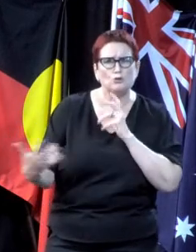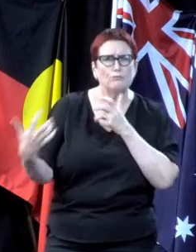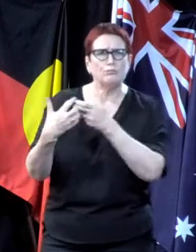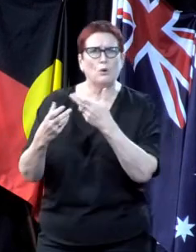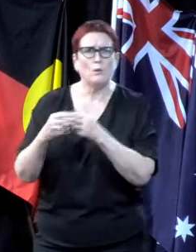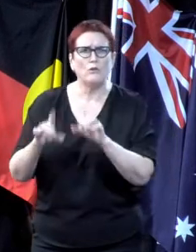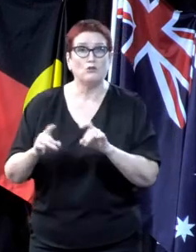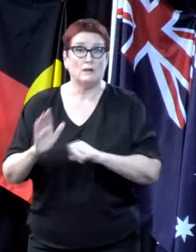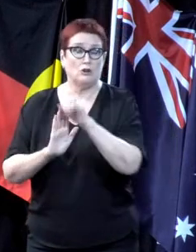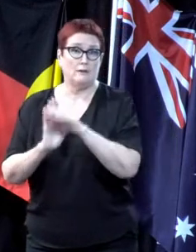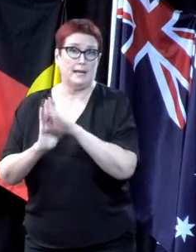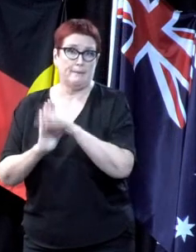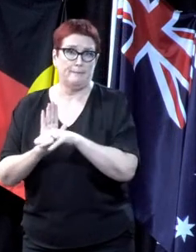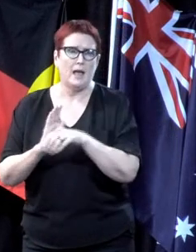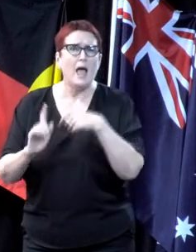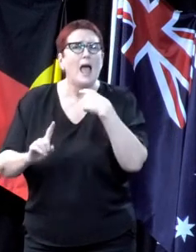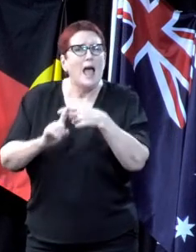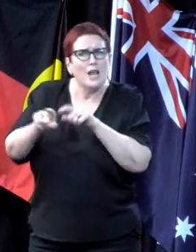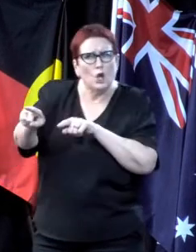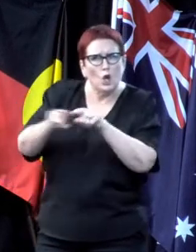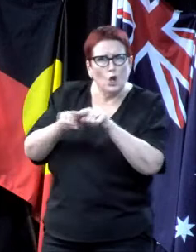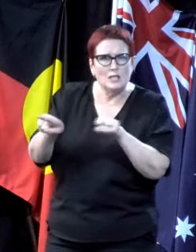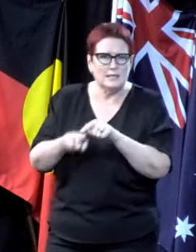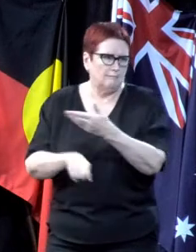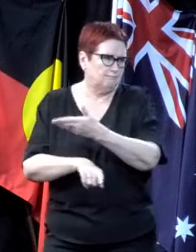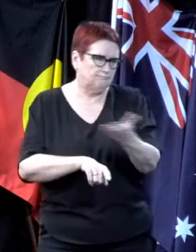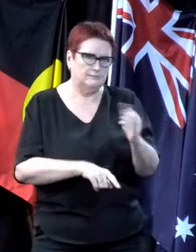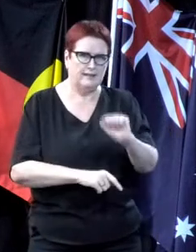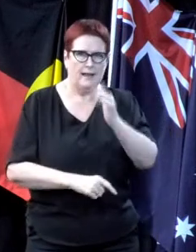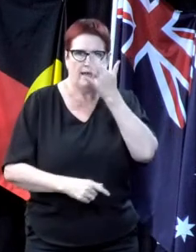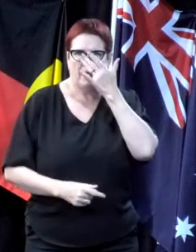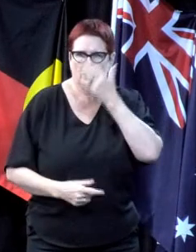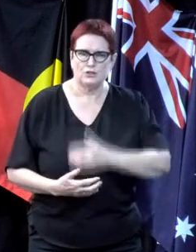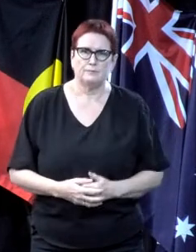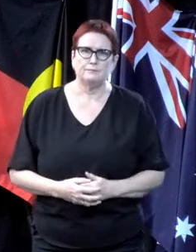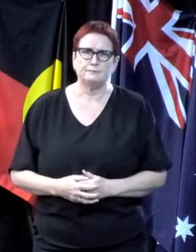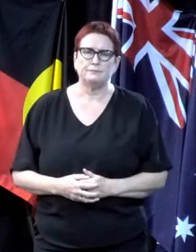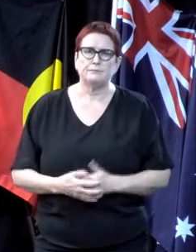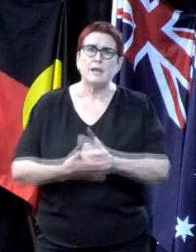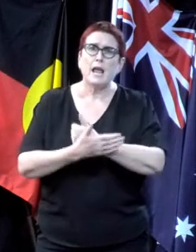learning with peers. The Every Student Succeed in State School strategy is relevant for all